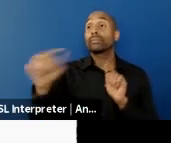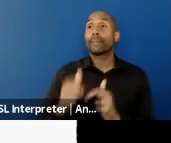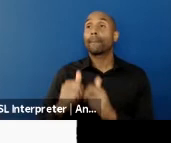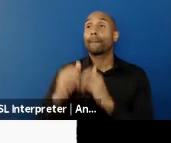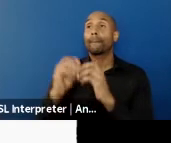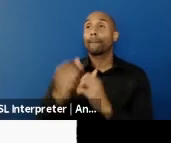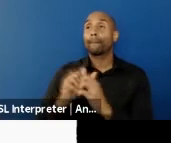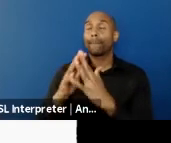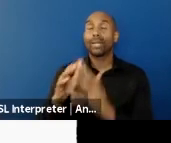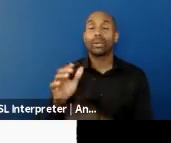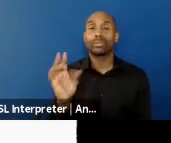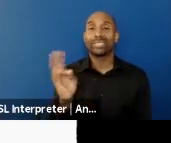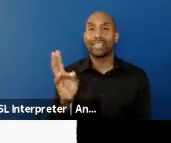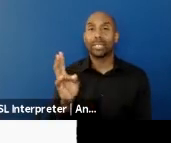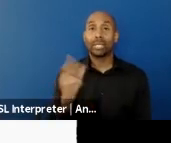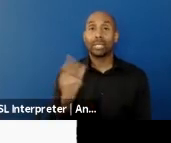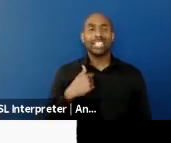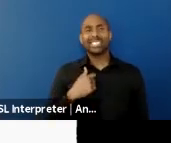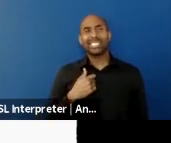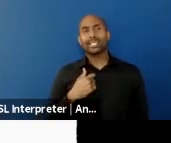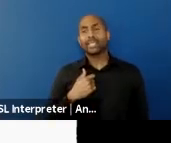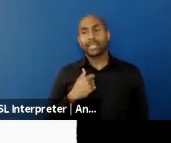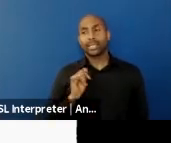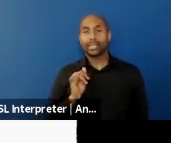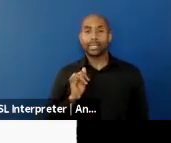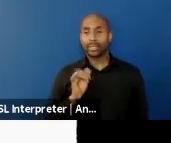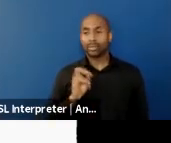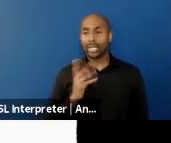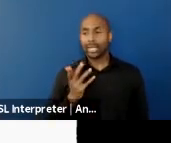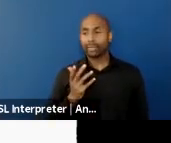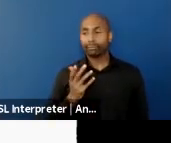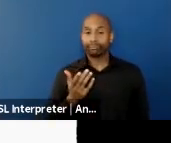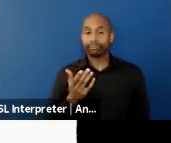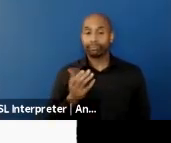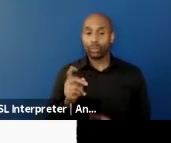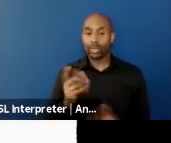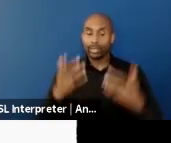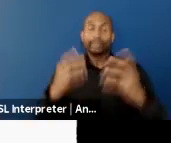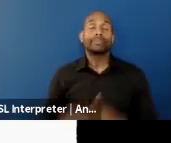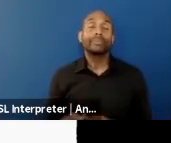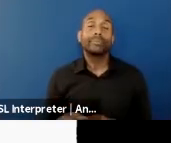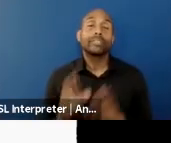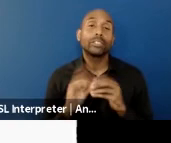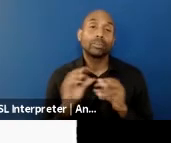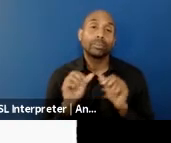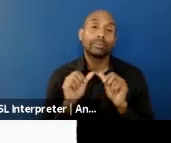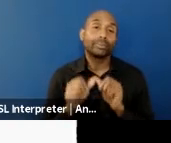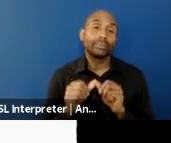It's weird I feel and see so much of him in myself right now.